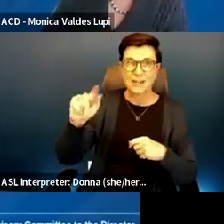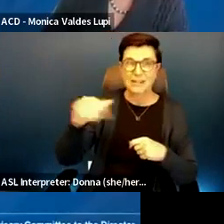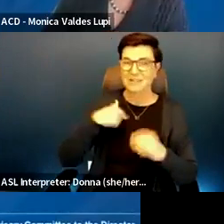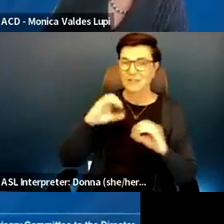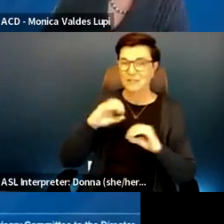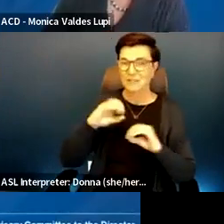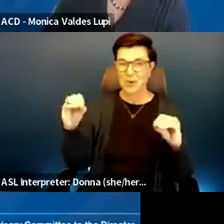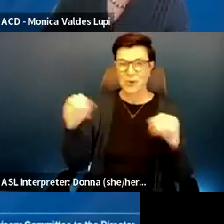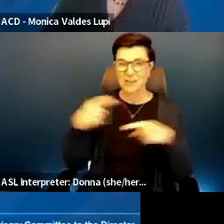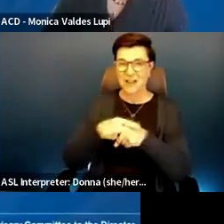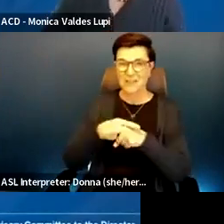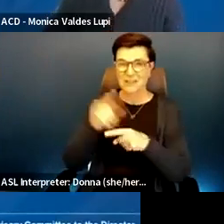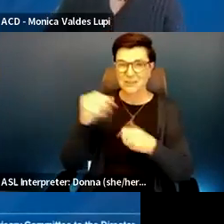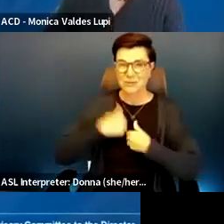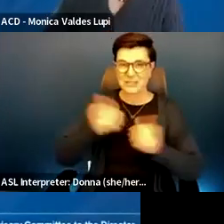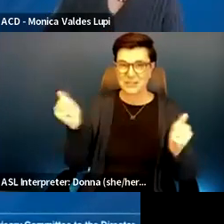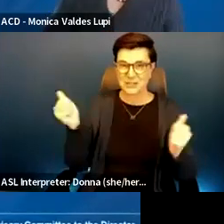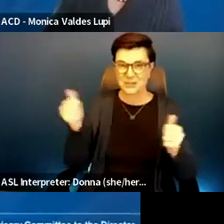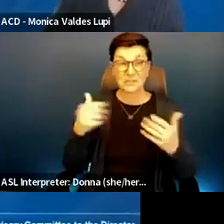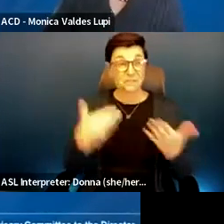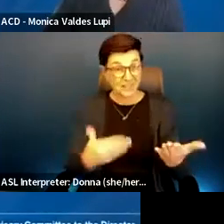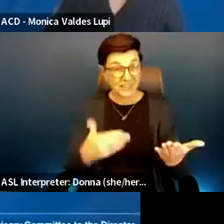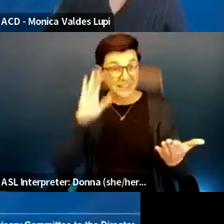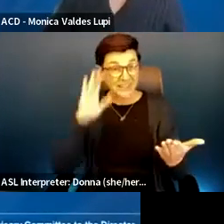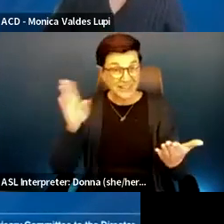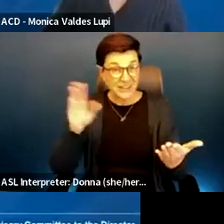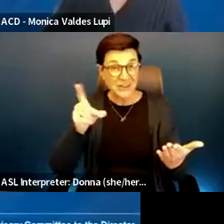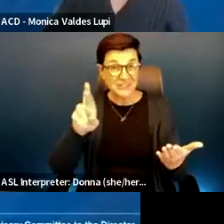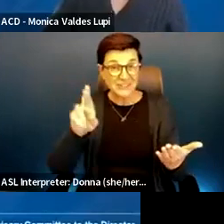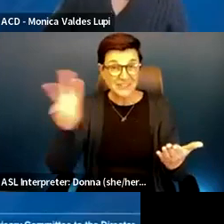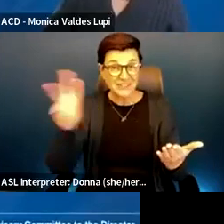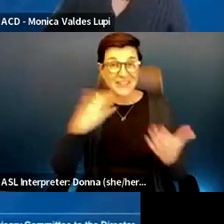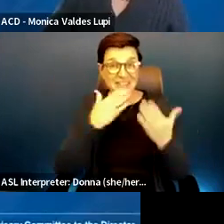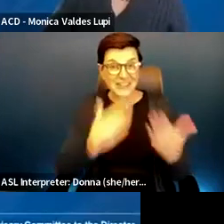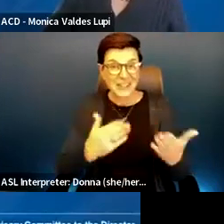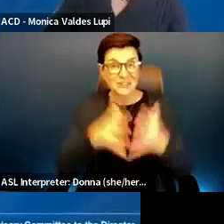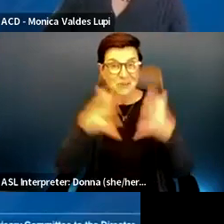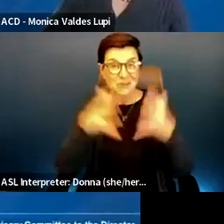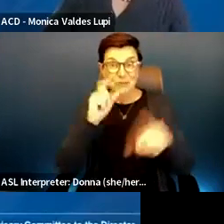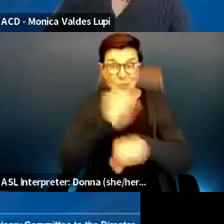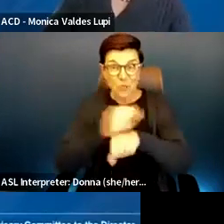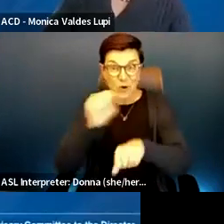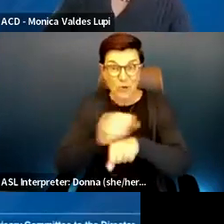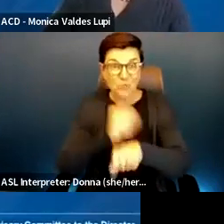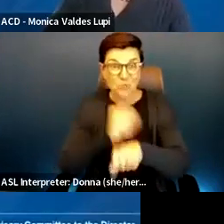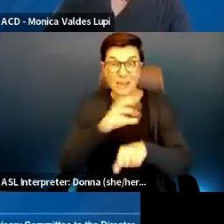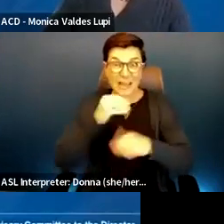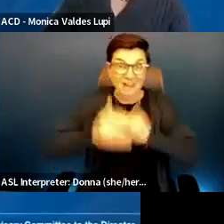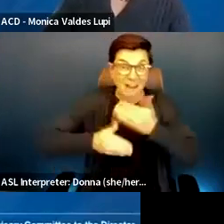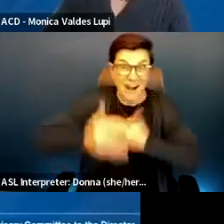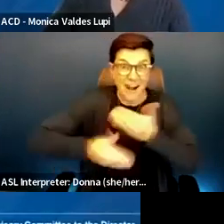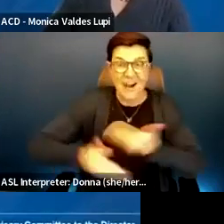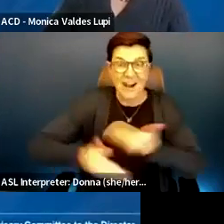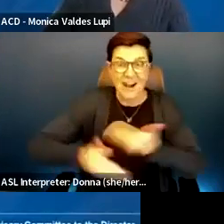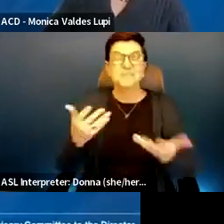Hi, Dr. Walensky, nice to see you. Thank you so much for all the work that you've been doing and for the progress that you've made. I have kind of a general organizational structure